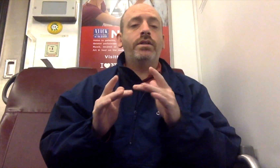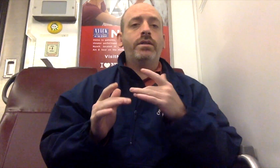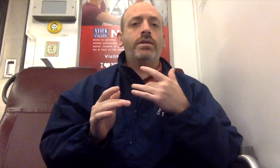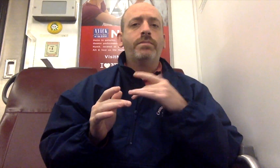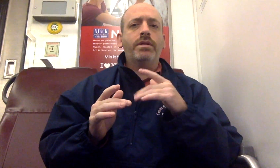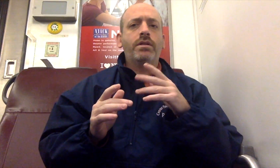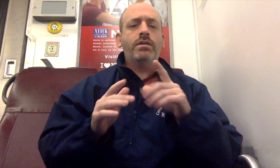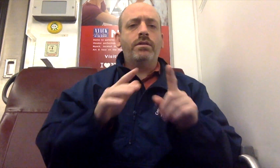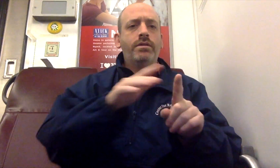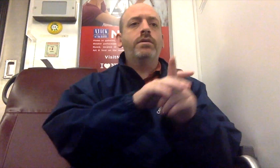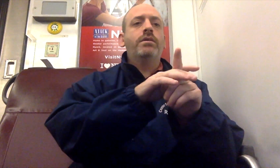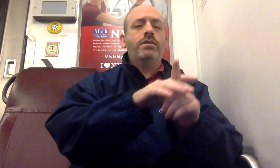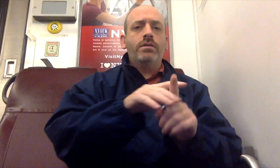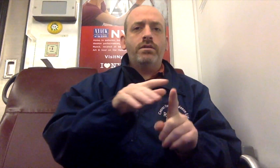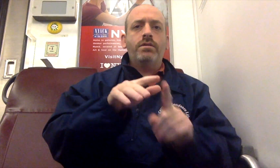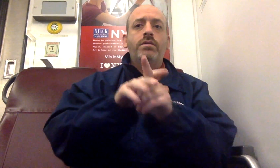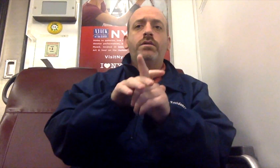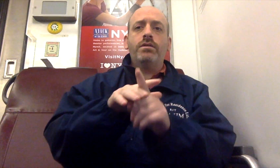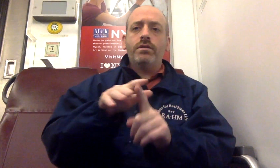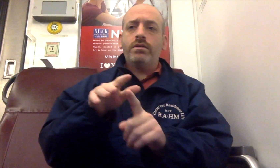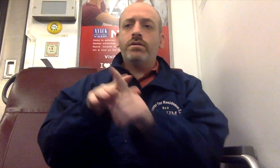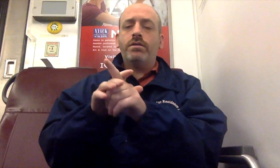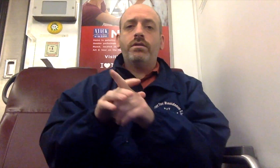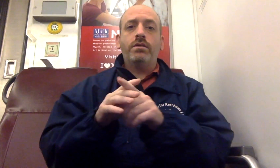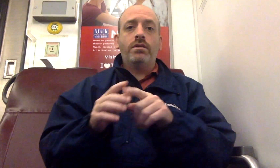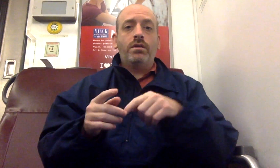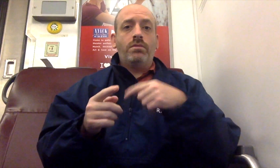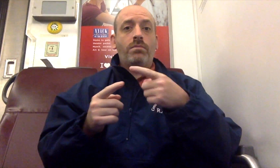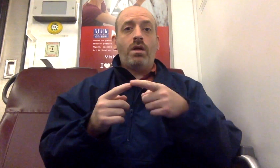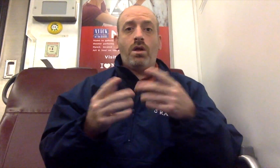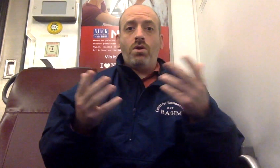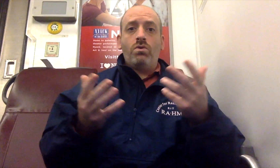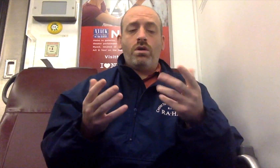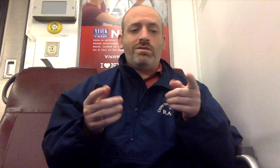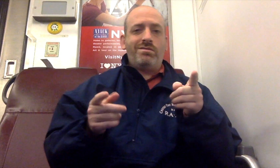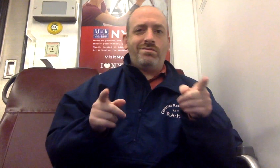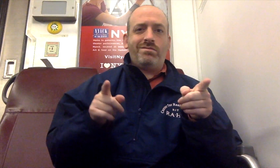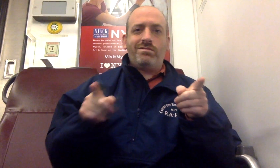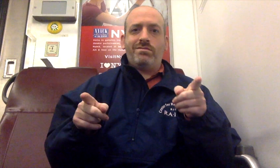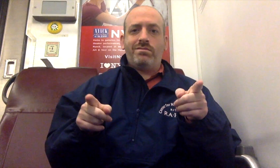especially at the internet. I am starting to see a recurring topic on